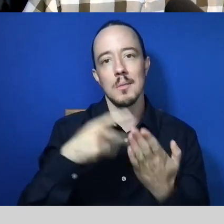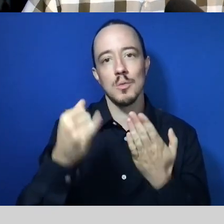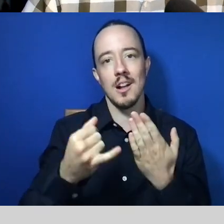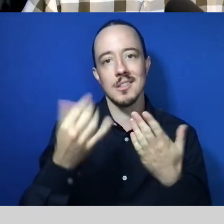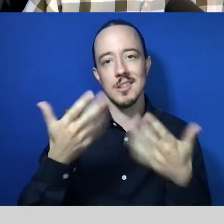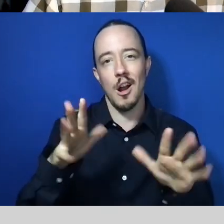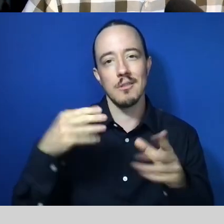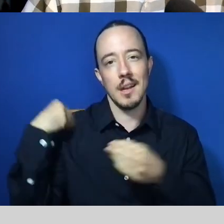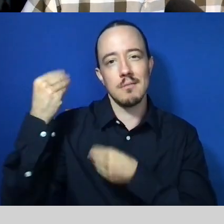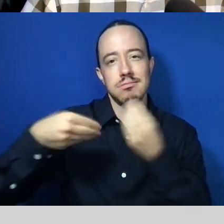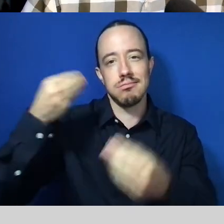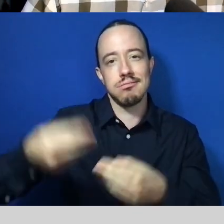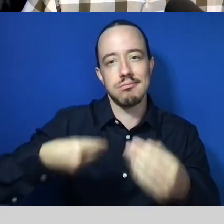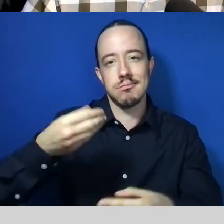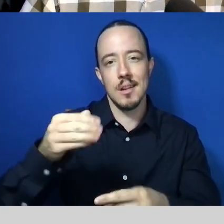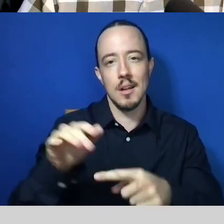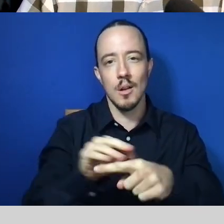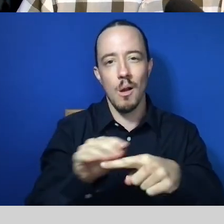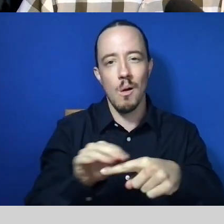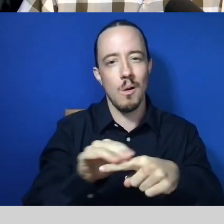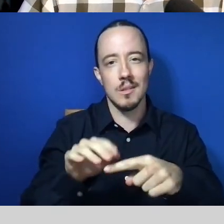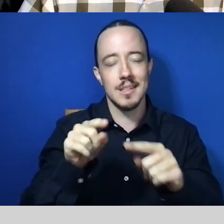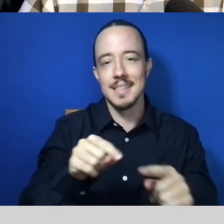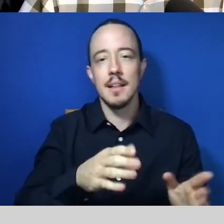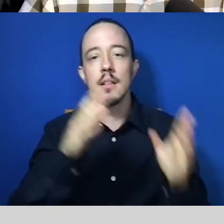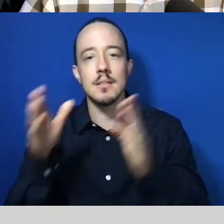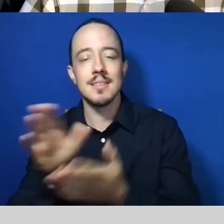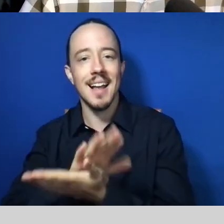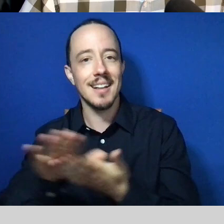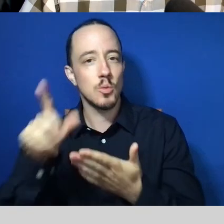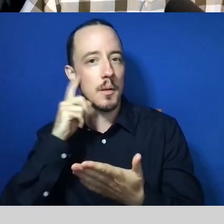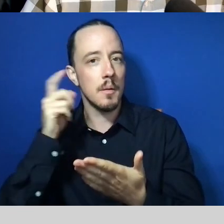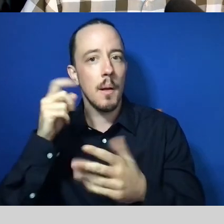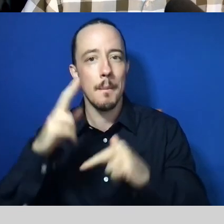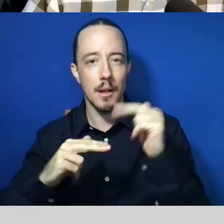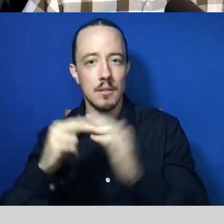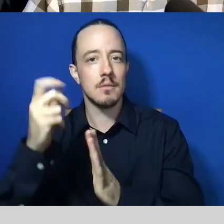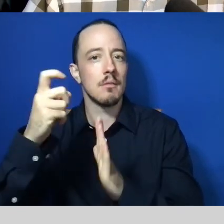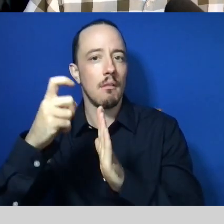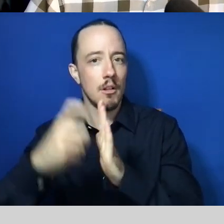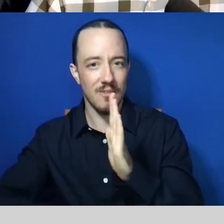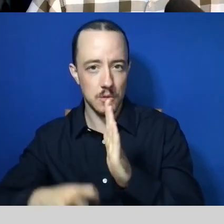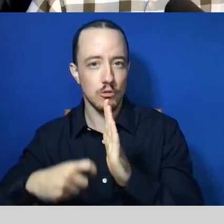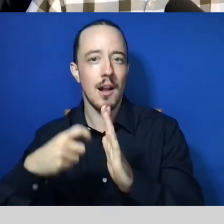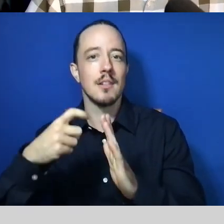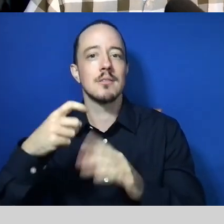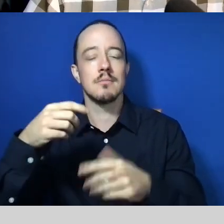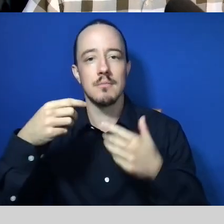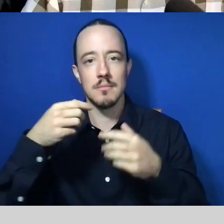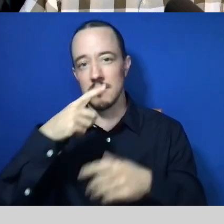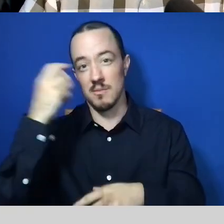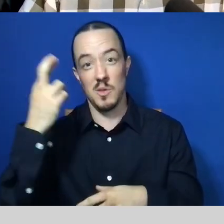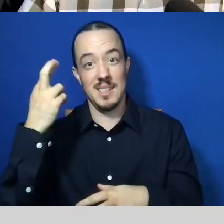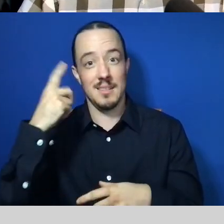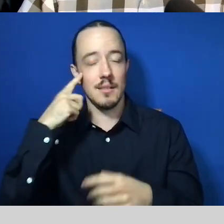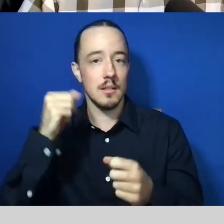in response to the pandemic in 2020, because we needed a great place to host our events and we wanted to build in Django.